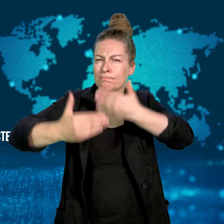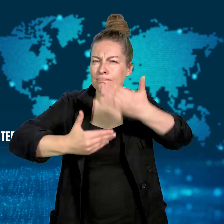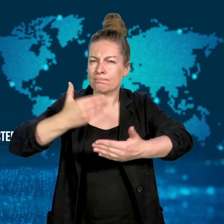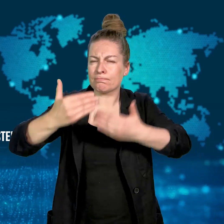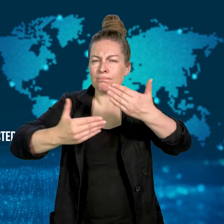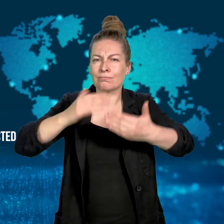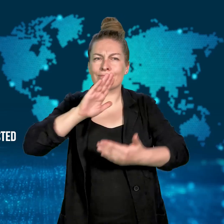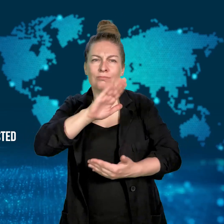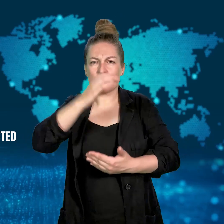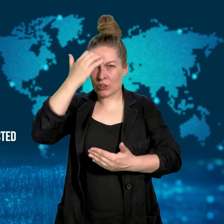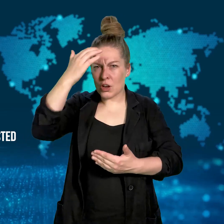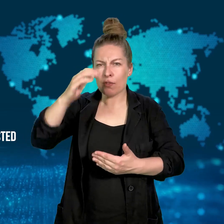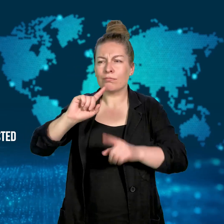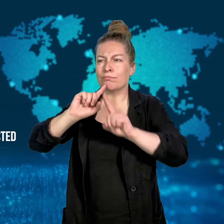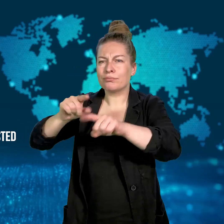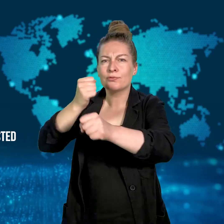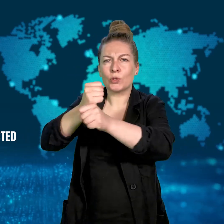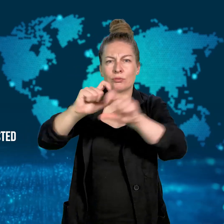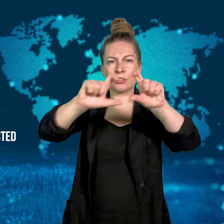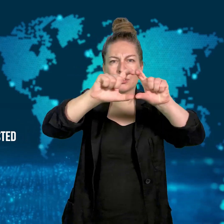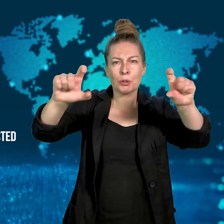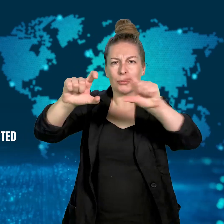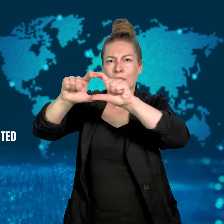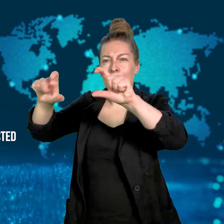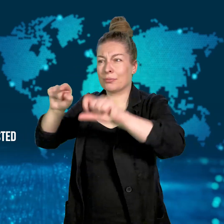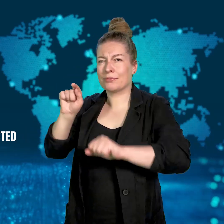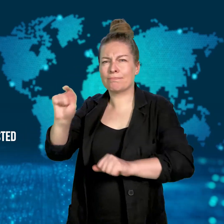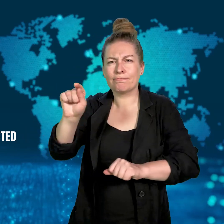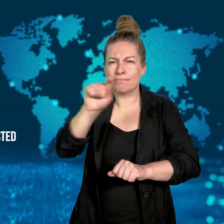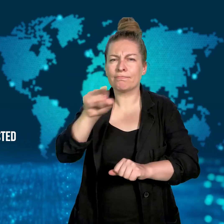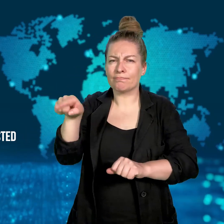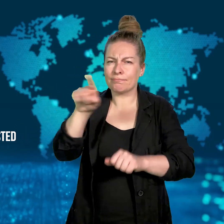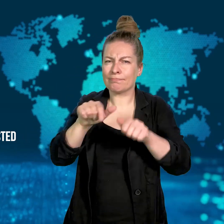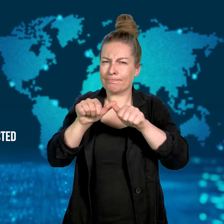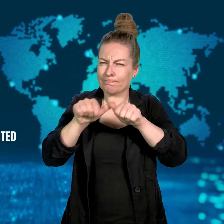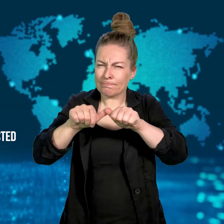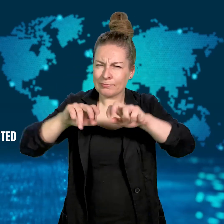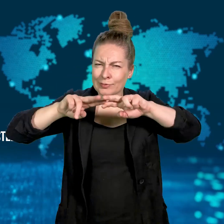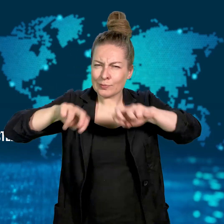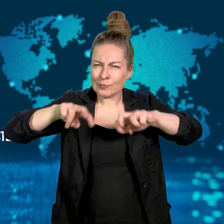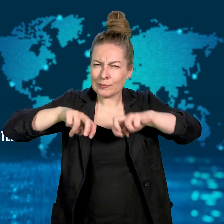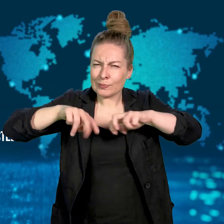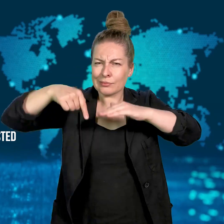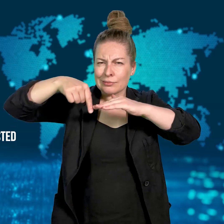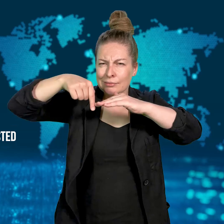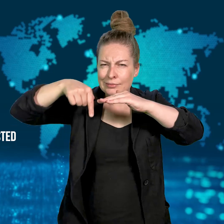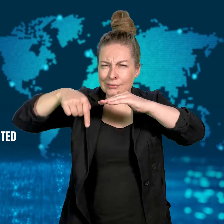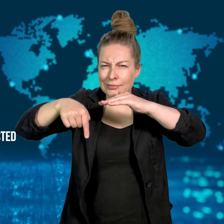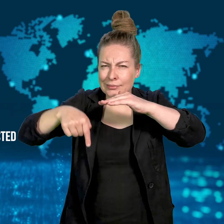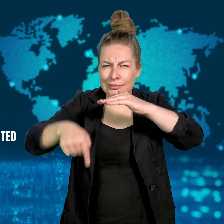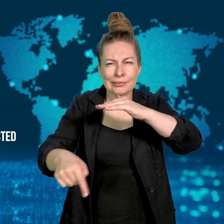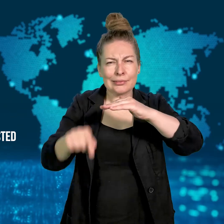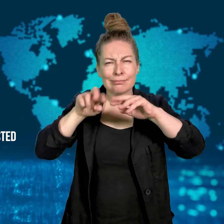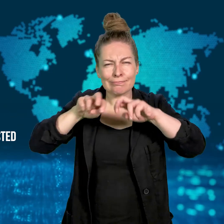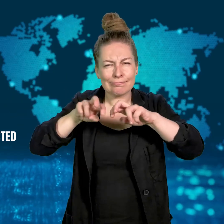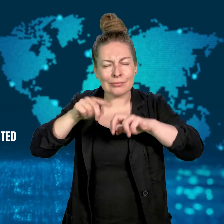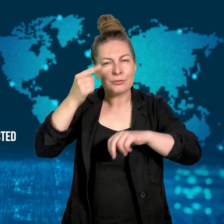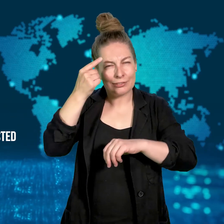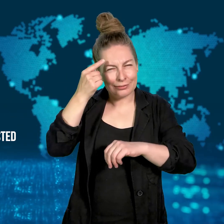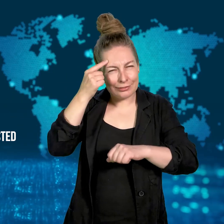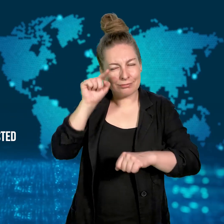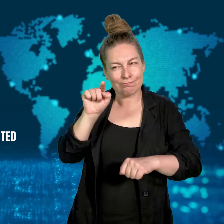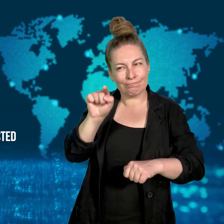and the two men are believed to have planned the fires together.